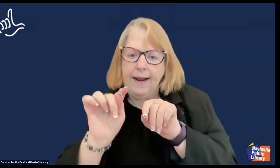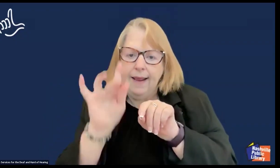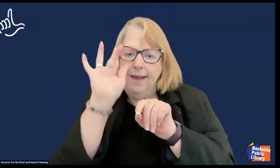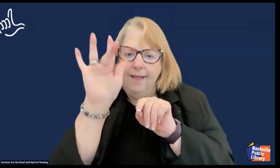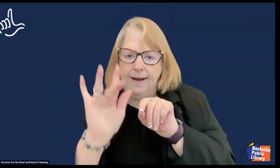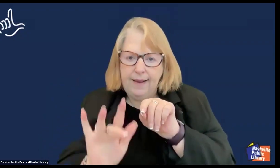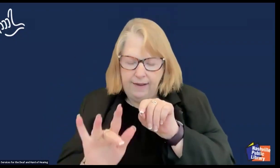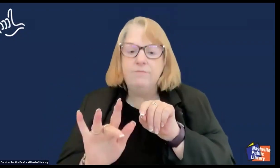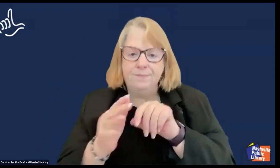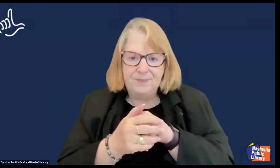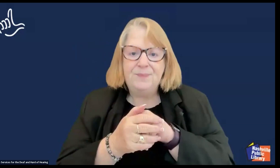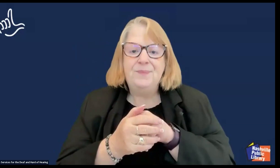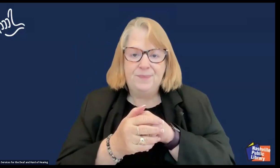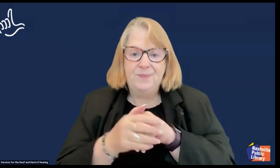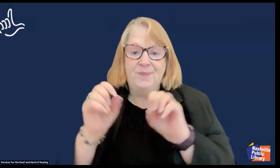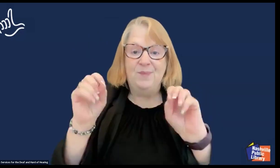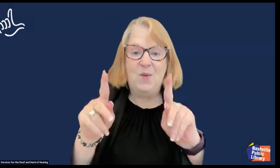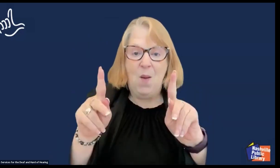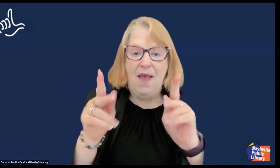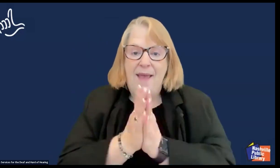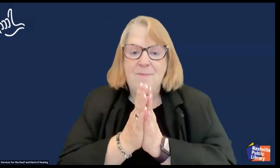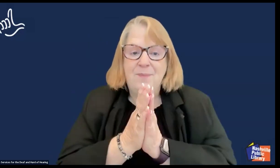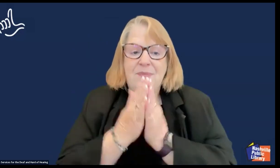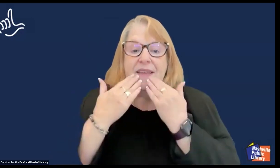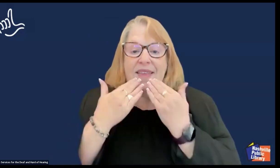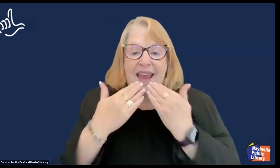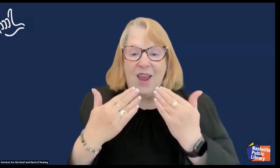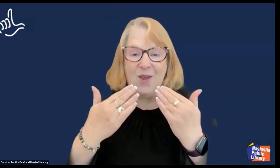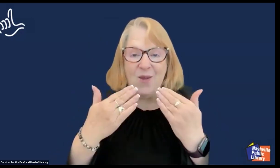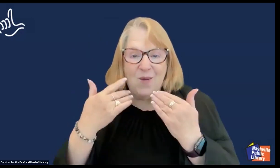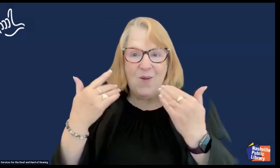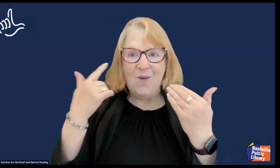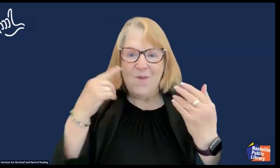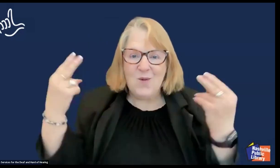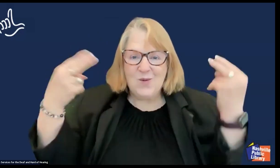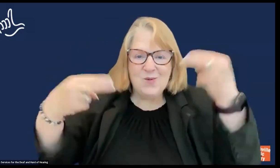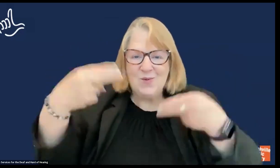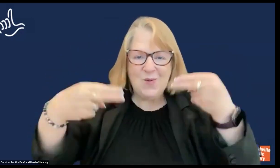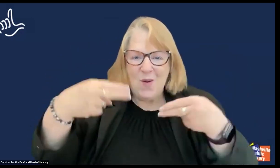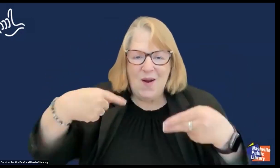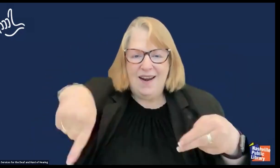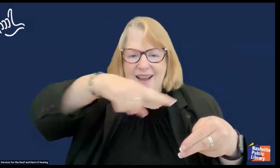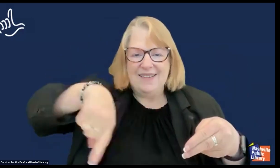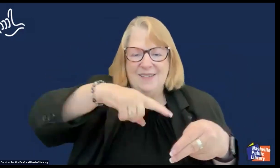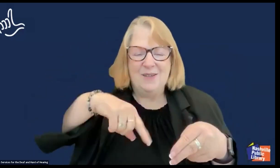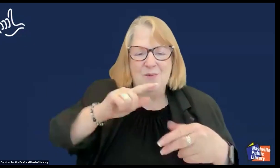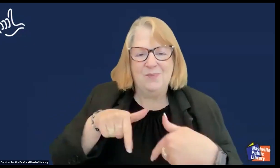We will also have a poll at the end of the presentation, as well, for you to, um... answer some questions,